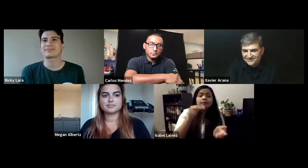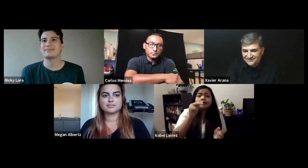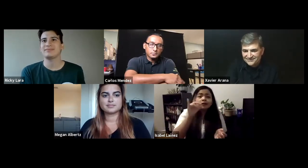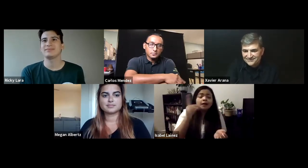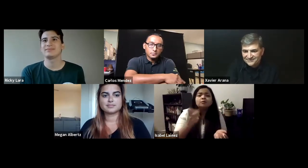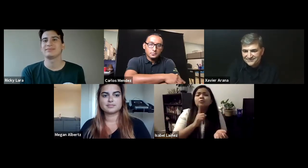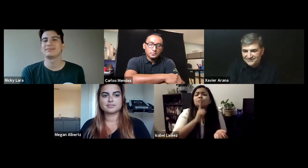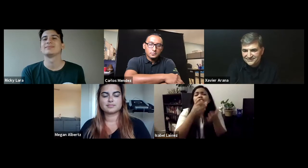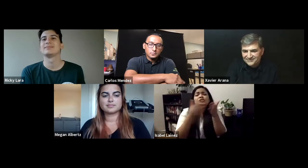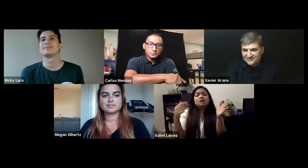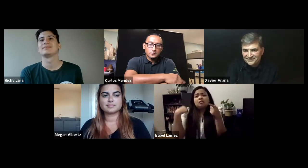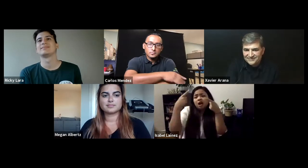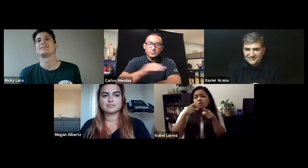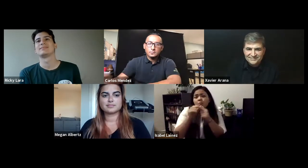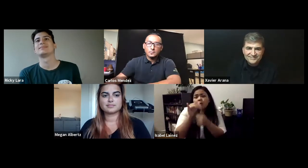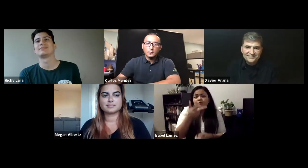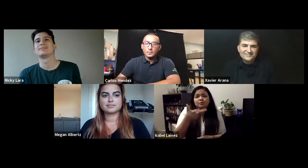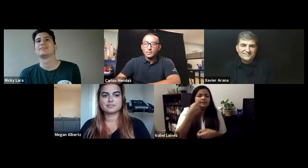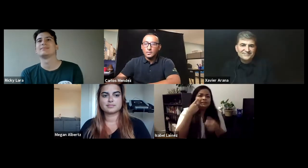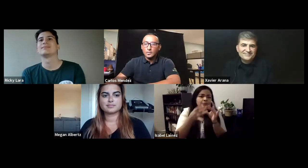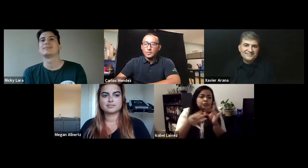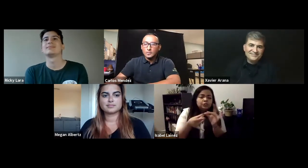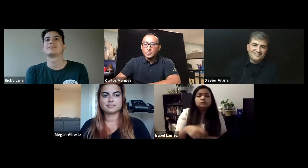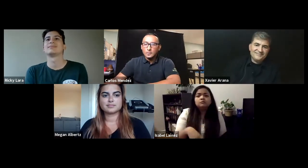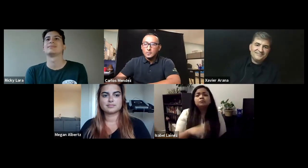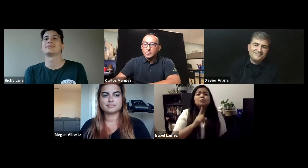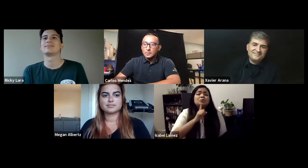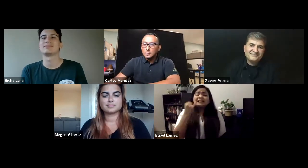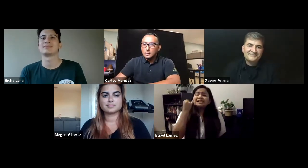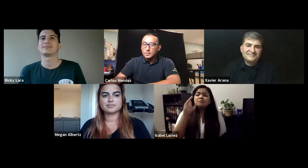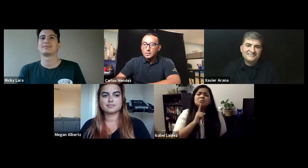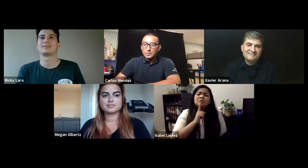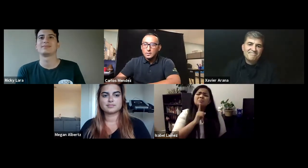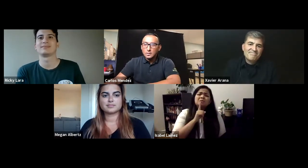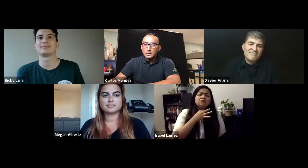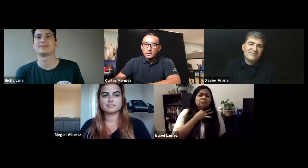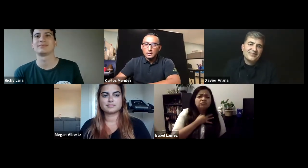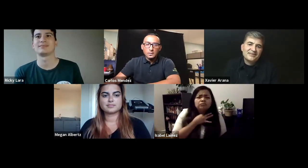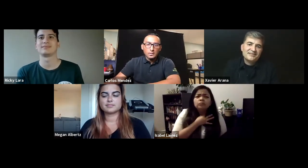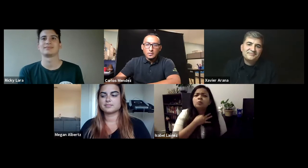Isabel: When you are a student, really make sure you...